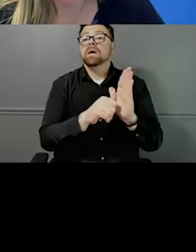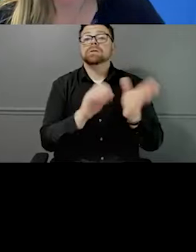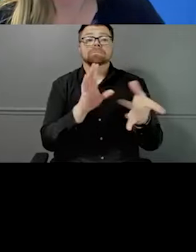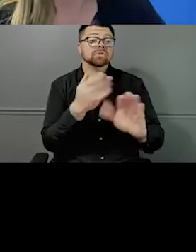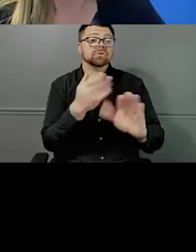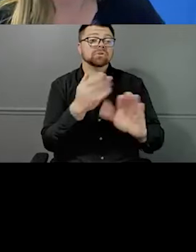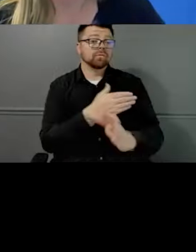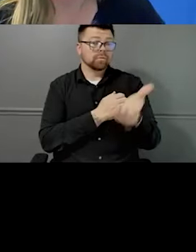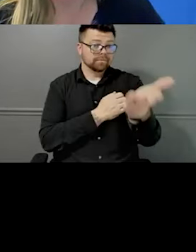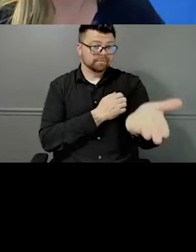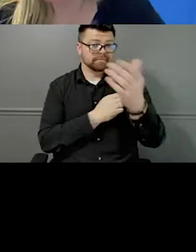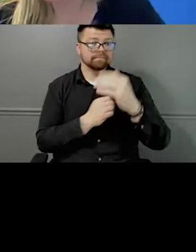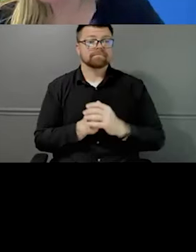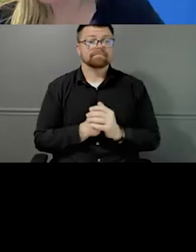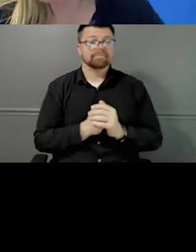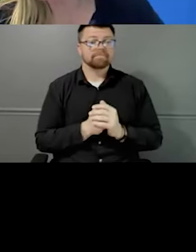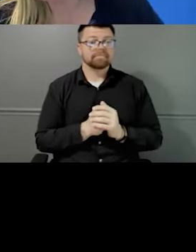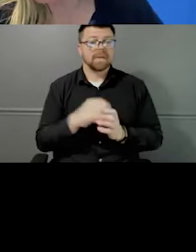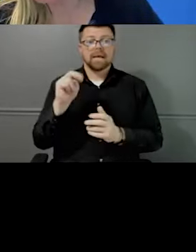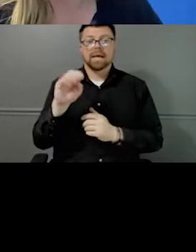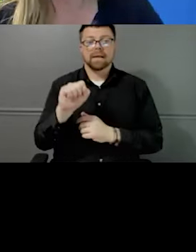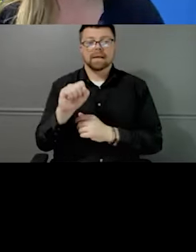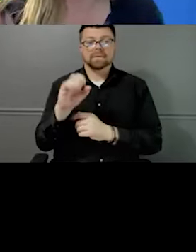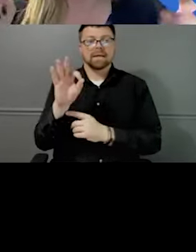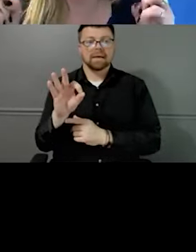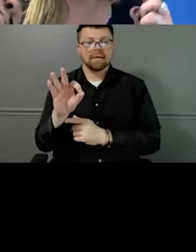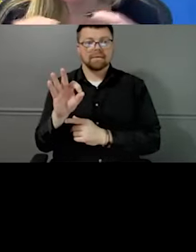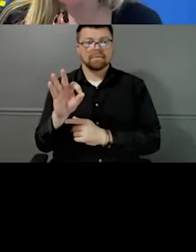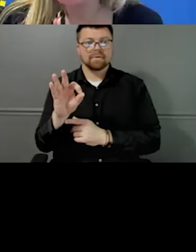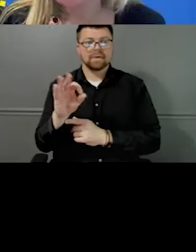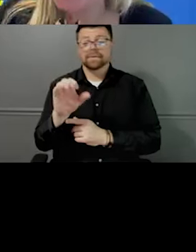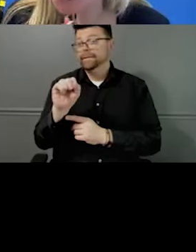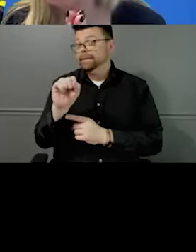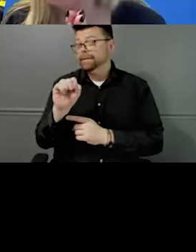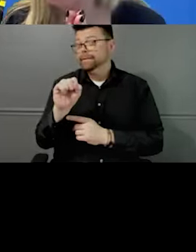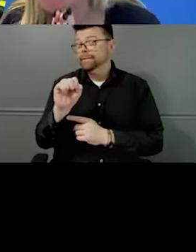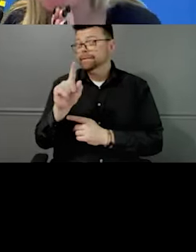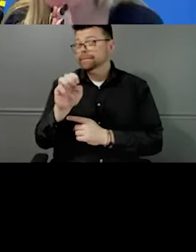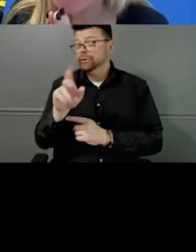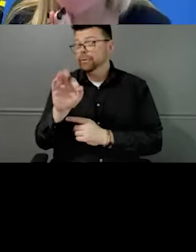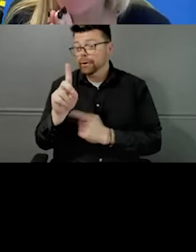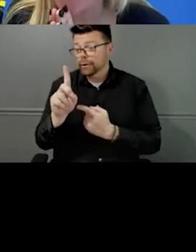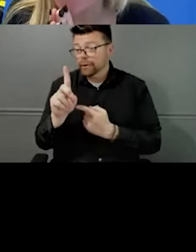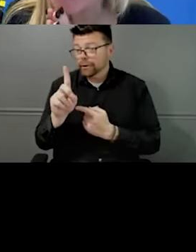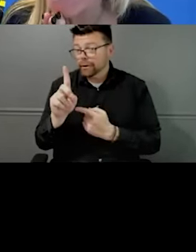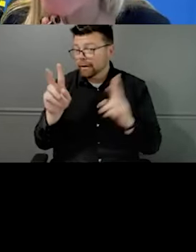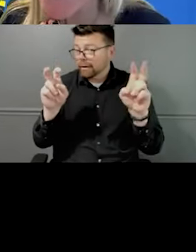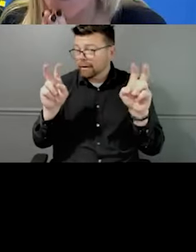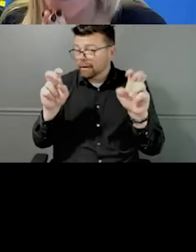It is the NSF is the steward, if you will, or owner of the common forms on